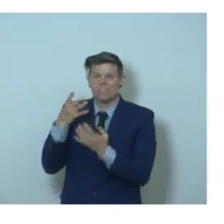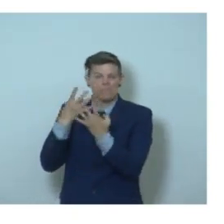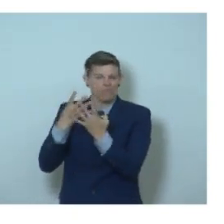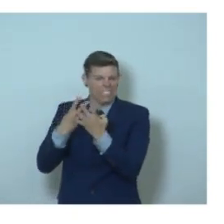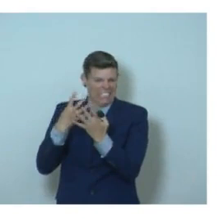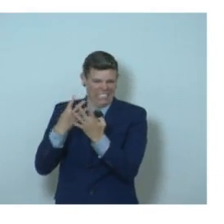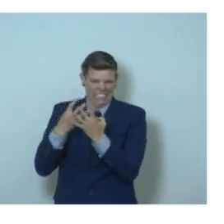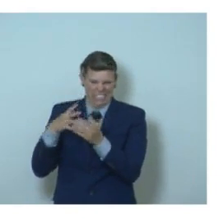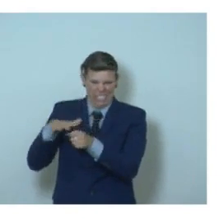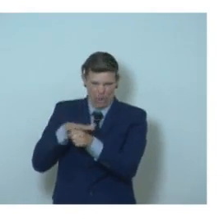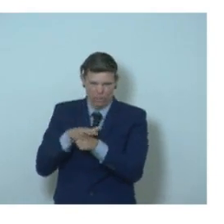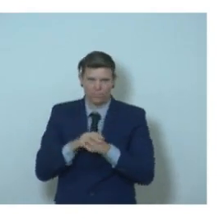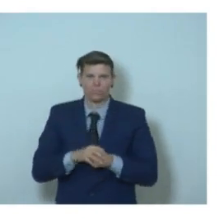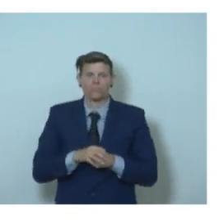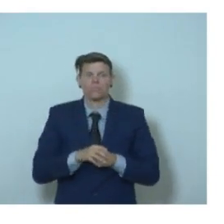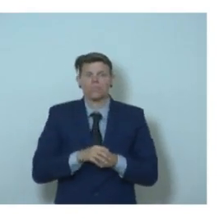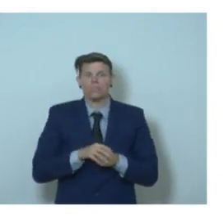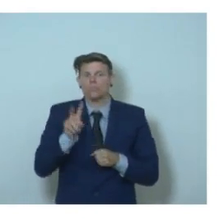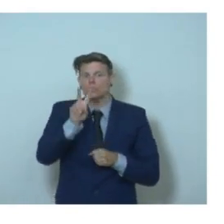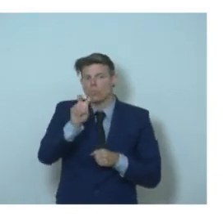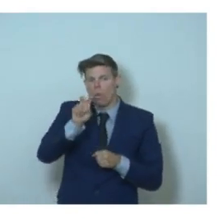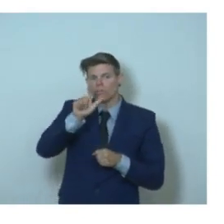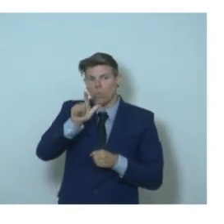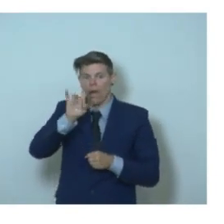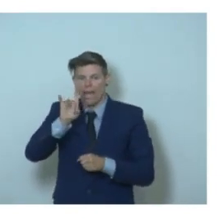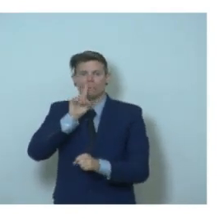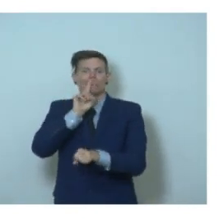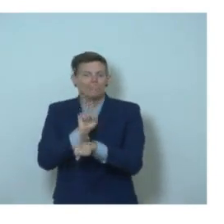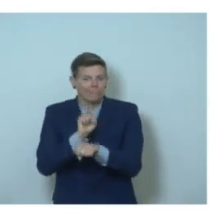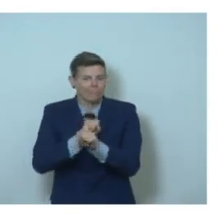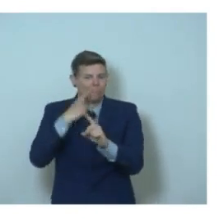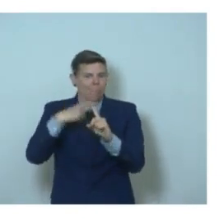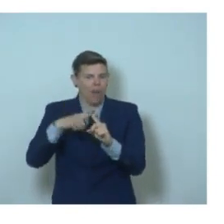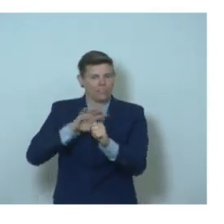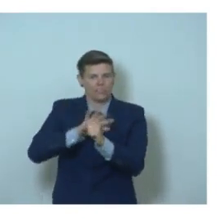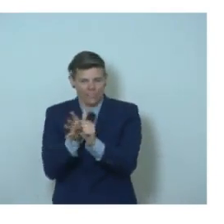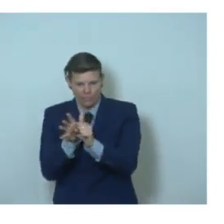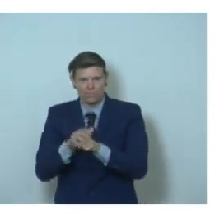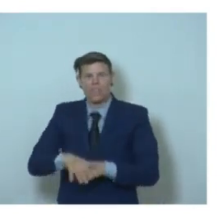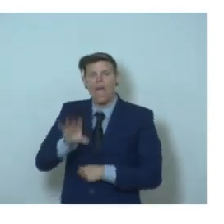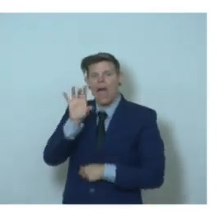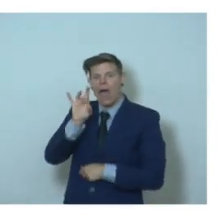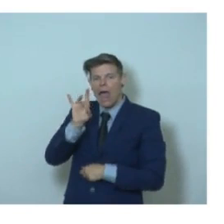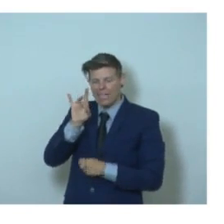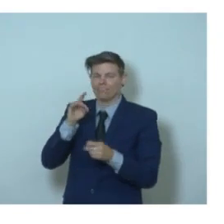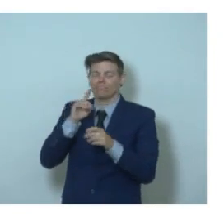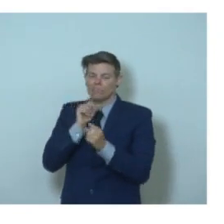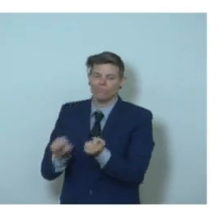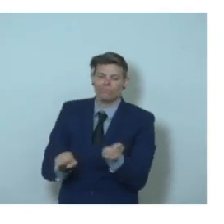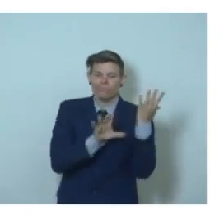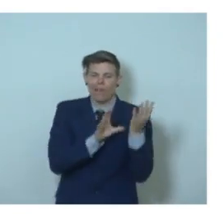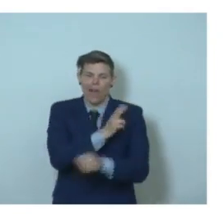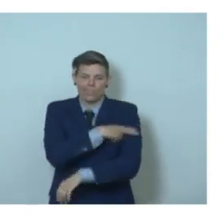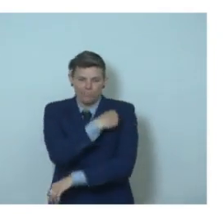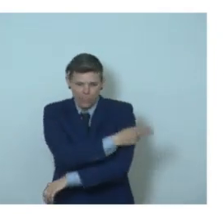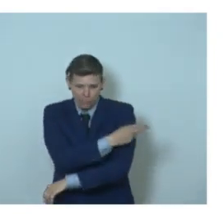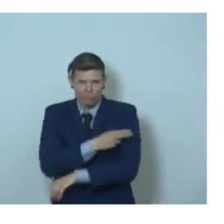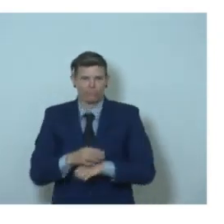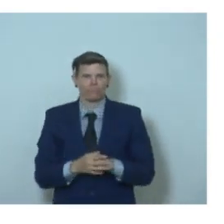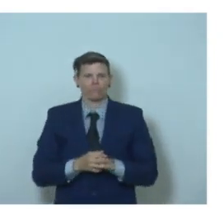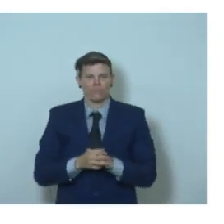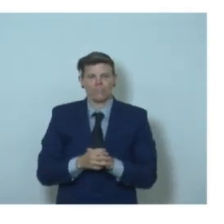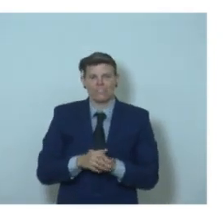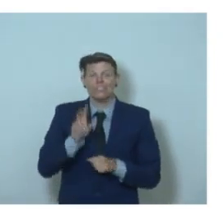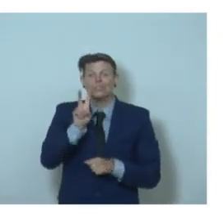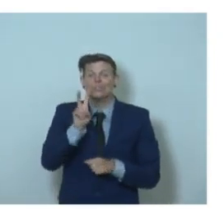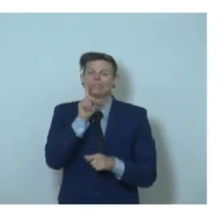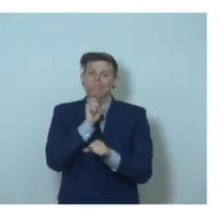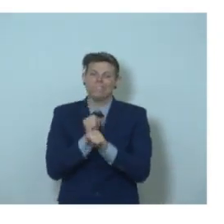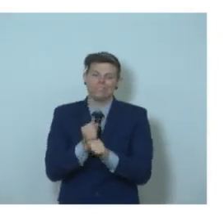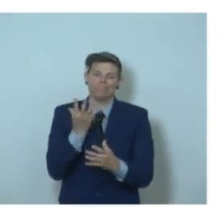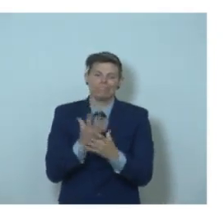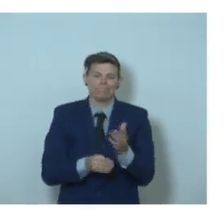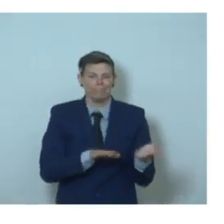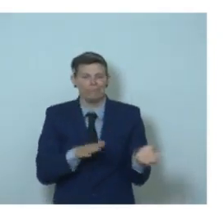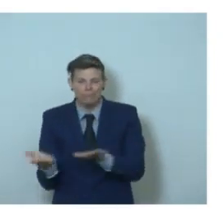ONE OF THEM IS THE OTERO COUNTY PRISON FACILITY IN CHAPARRAL AND TO DATE WE’VE HAD 222 POSITIVE CASES EIGHT OF OUR INMATES ARE CURRENTLY IN THE HOSPITAL AND ONE IS INTUBATED.